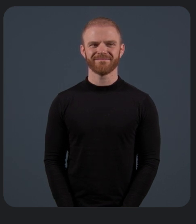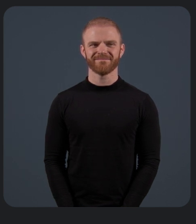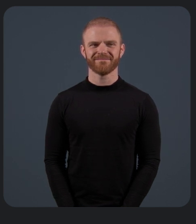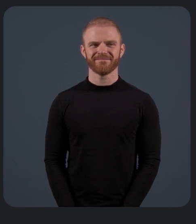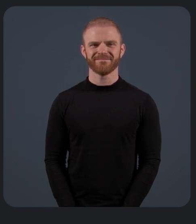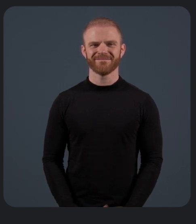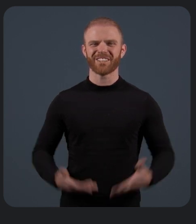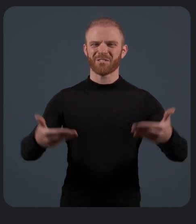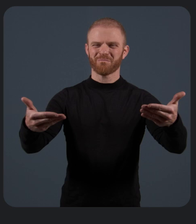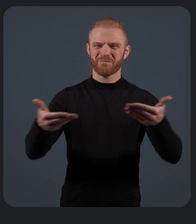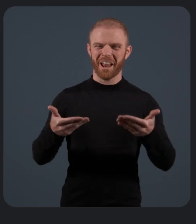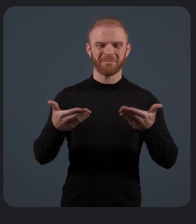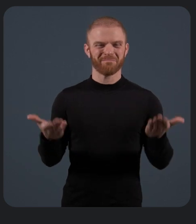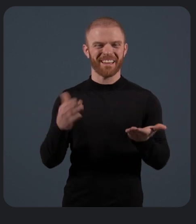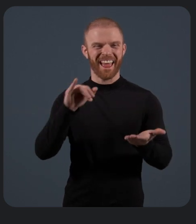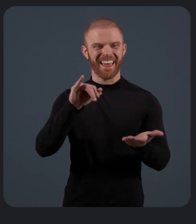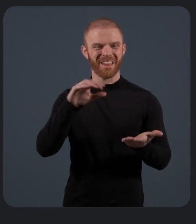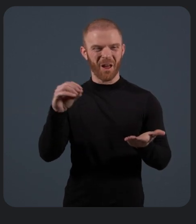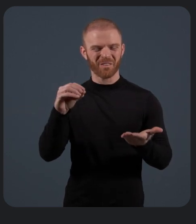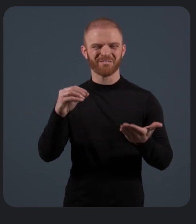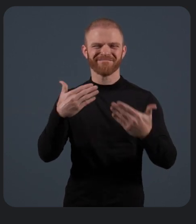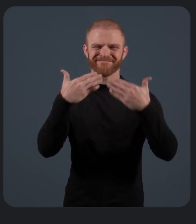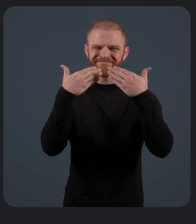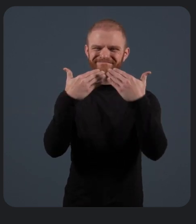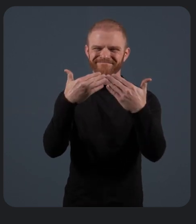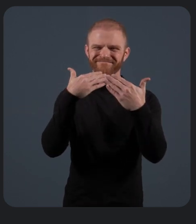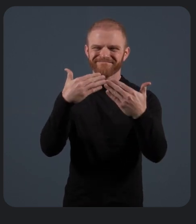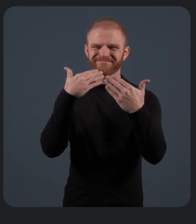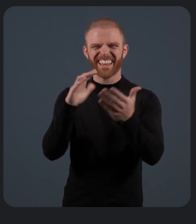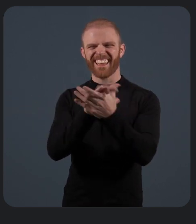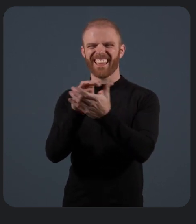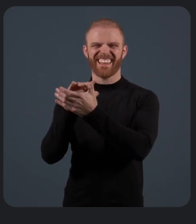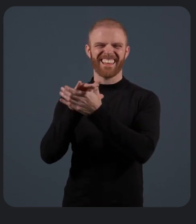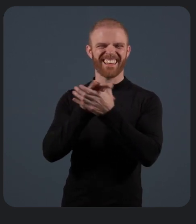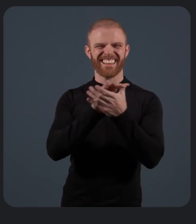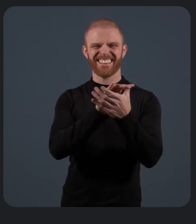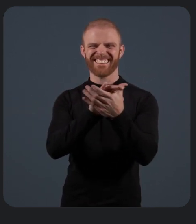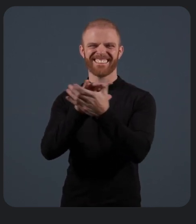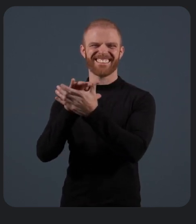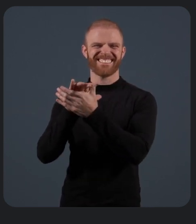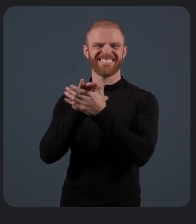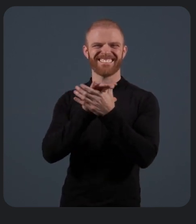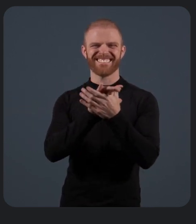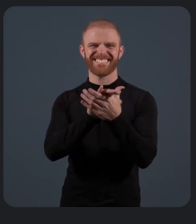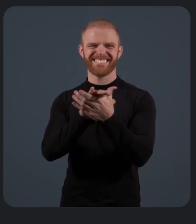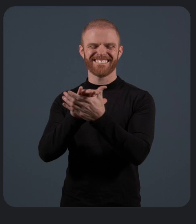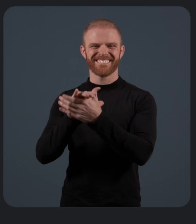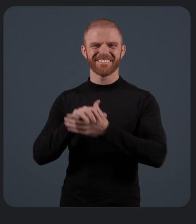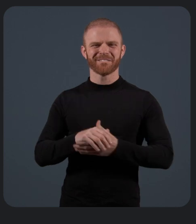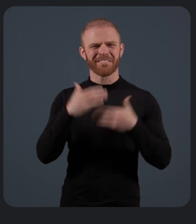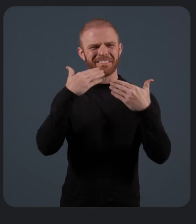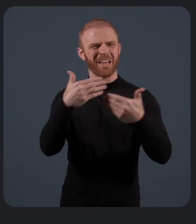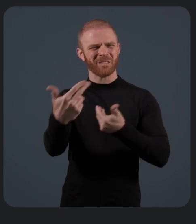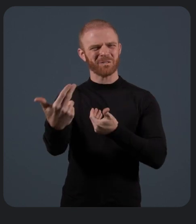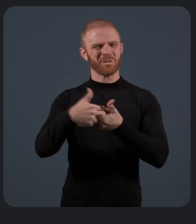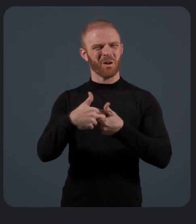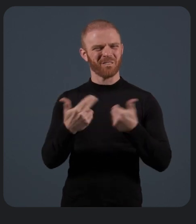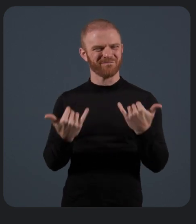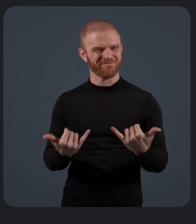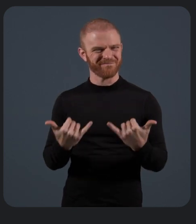Welcome to I/O. Thank you all for joining us.